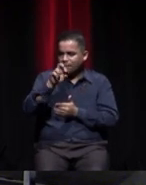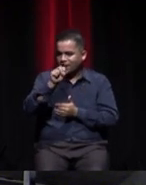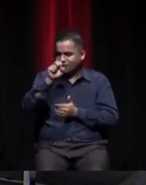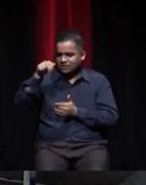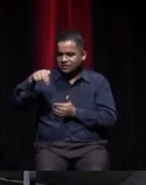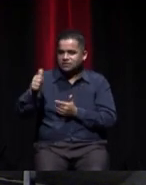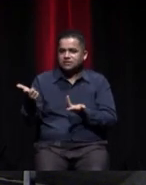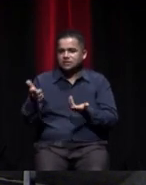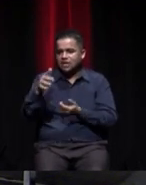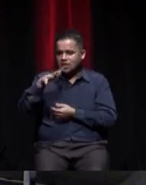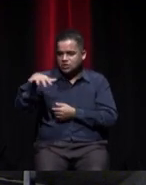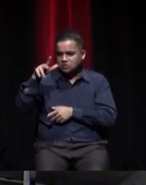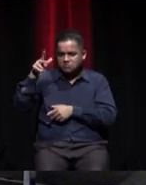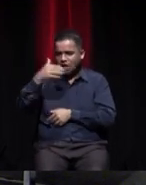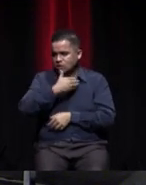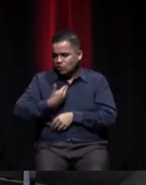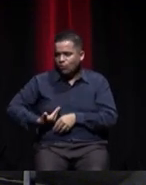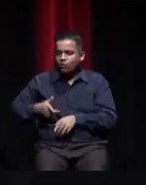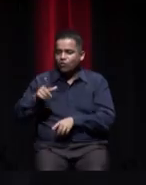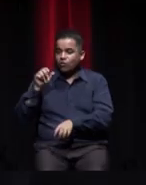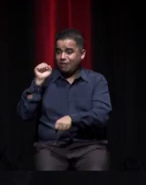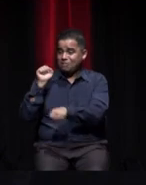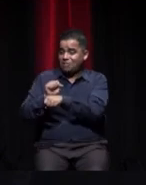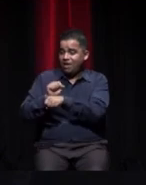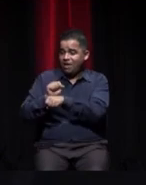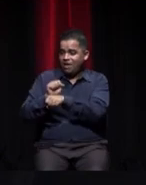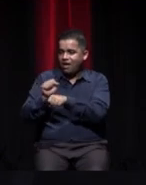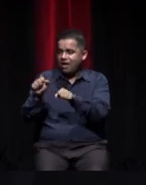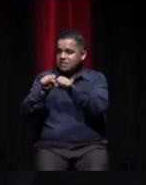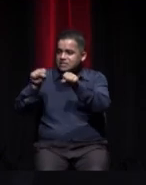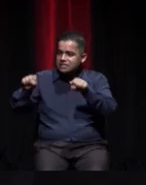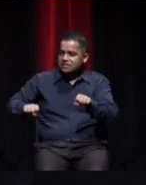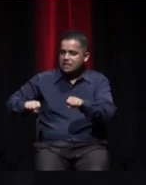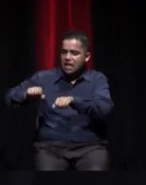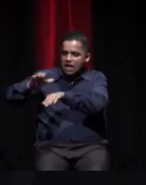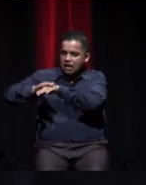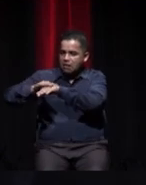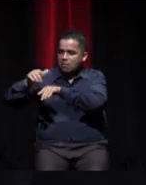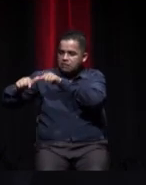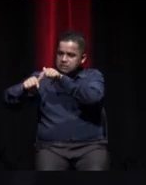is braking the power exercise and enjoyment extraction systems,